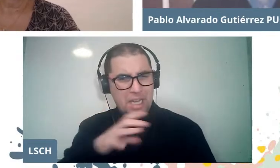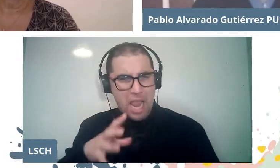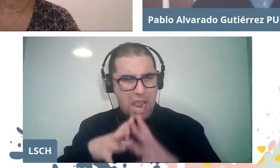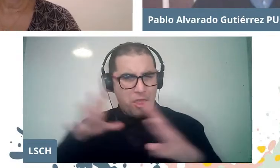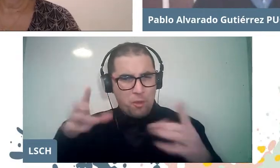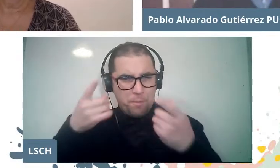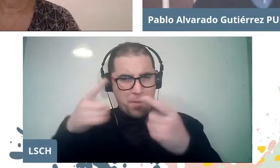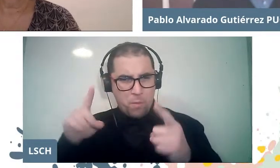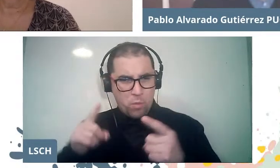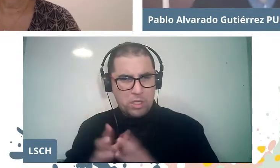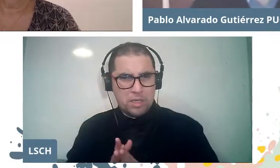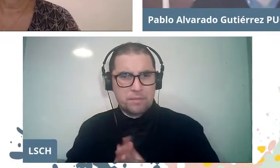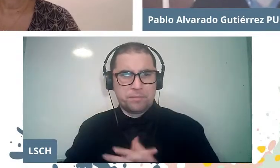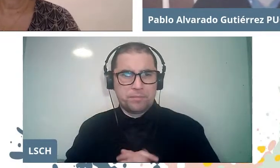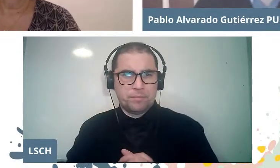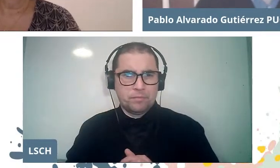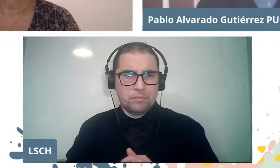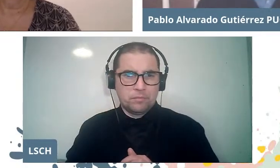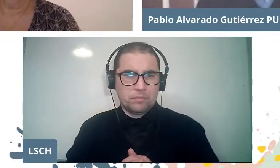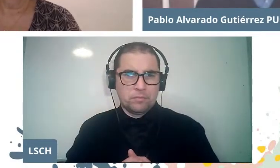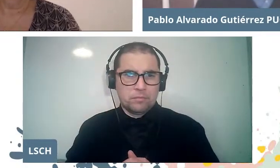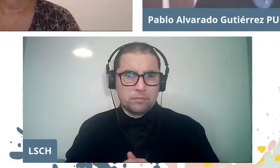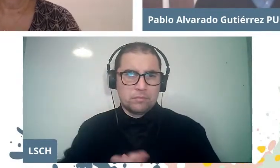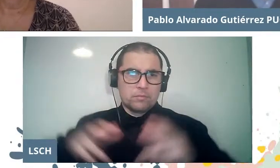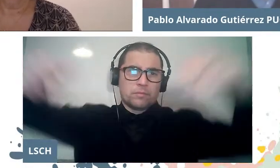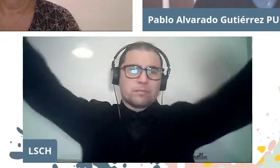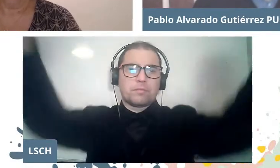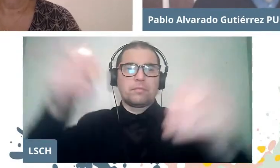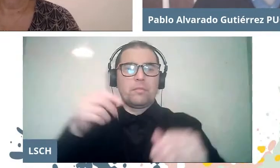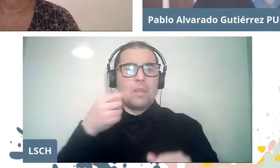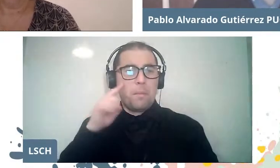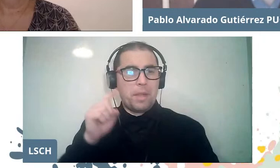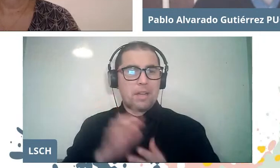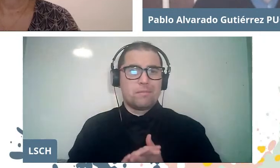and sometimes with means that we could call pauper,